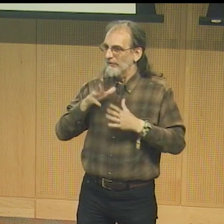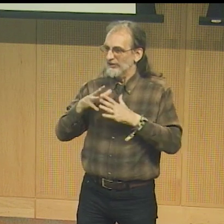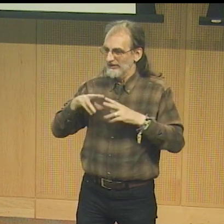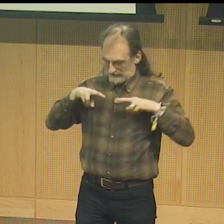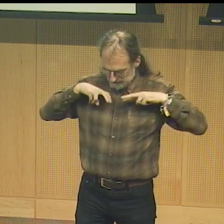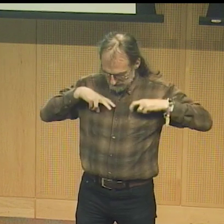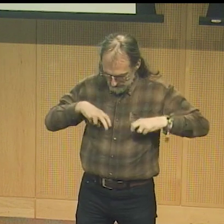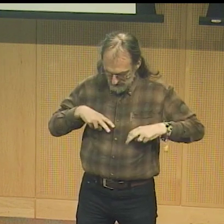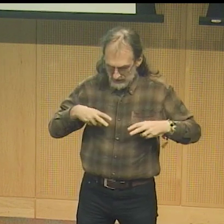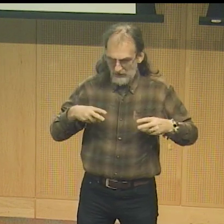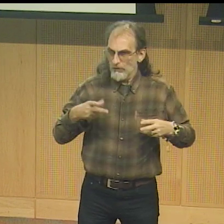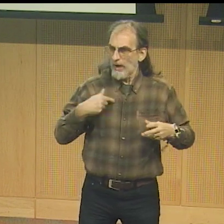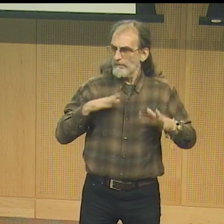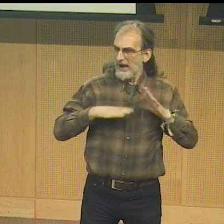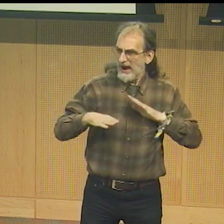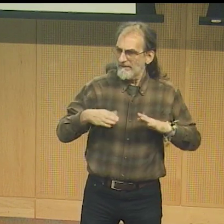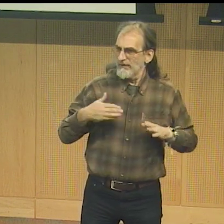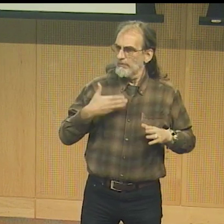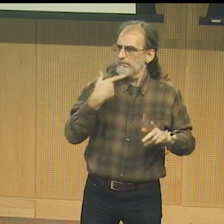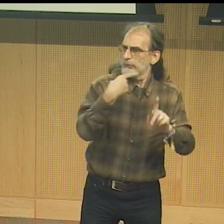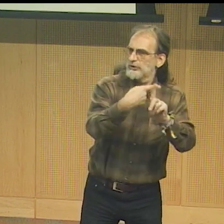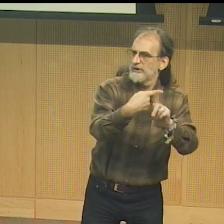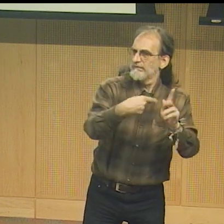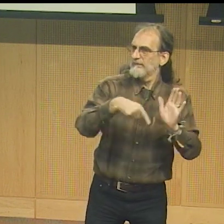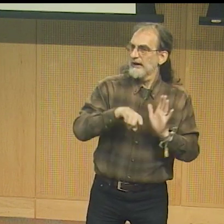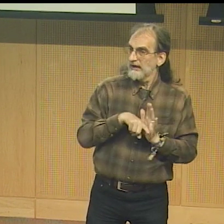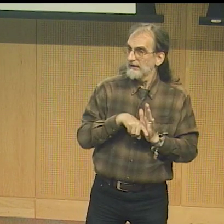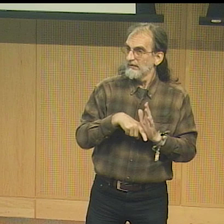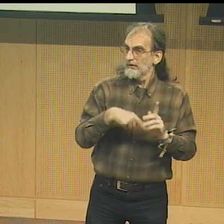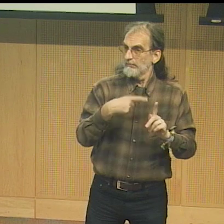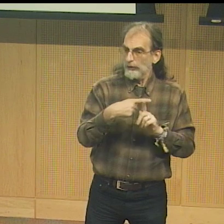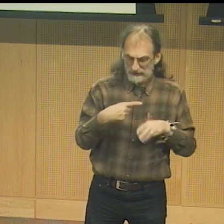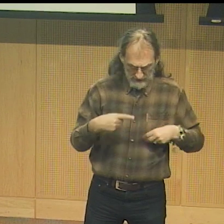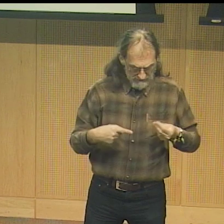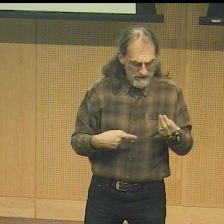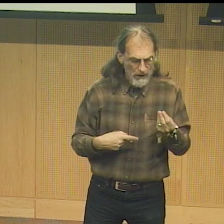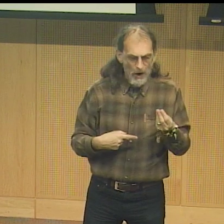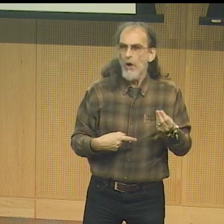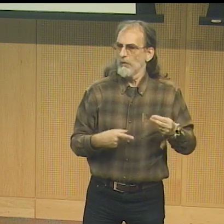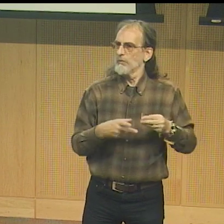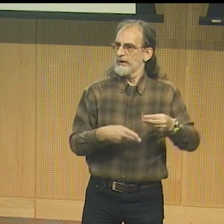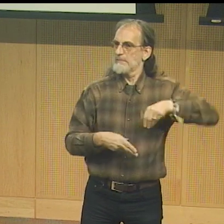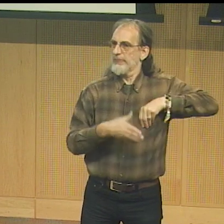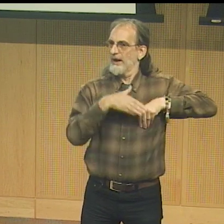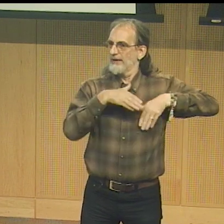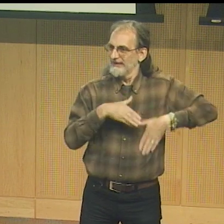What are the positives and negatives of both of those identities? Keep the positive within you.